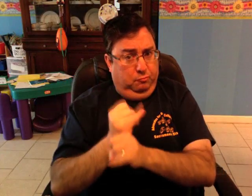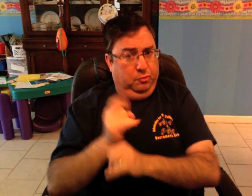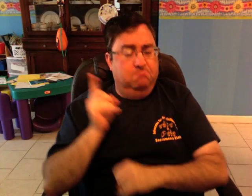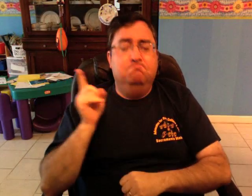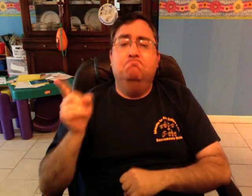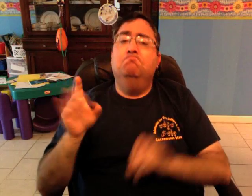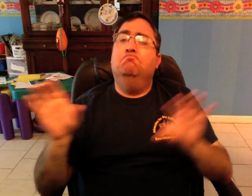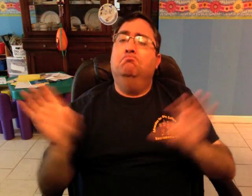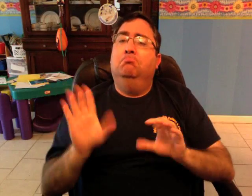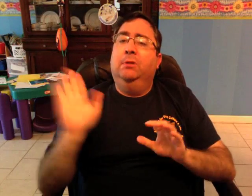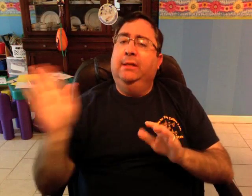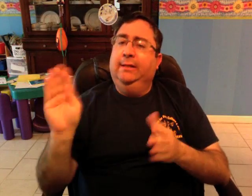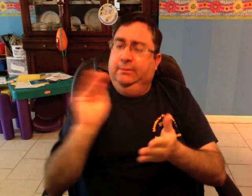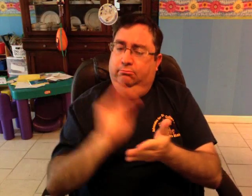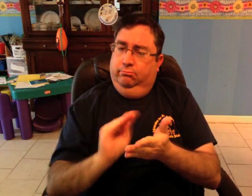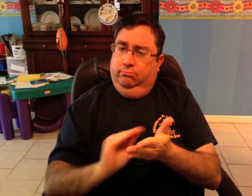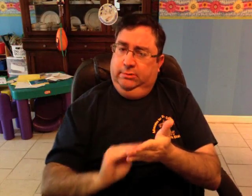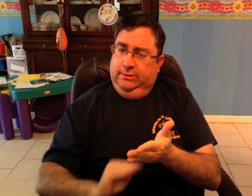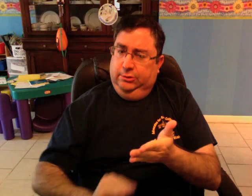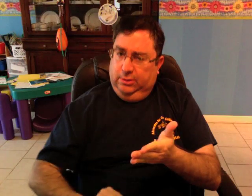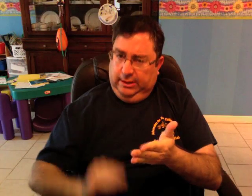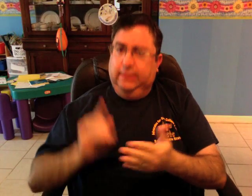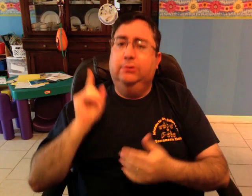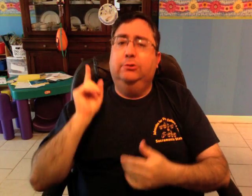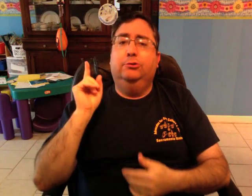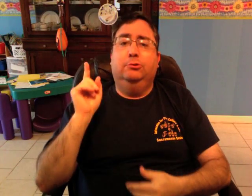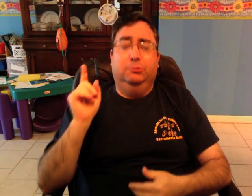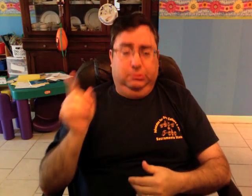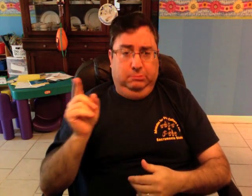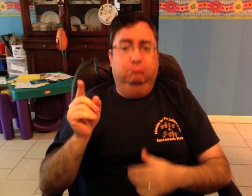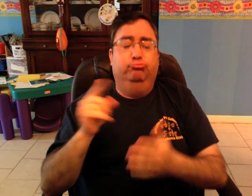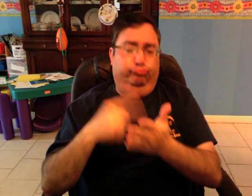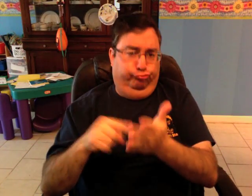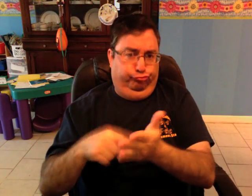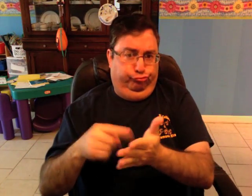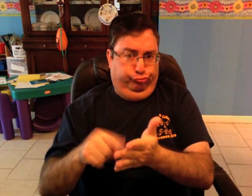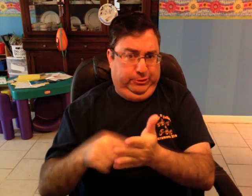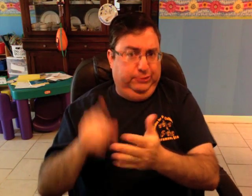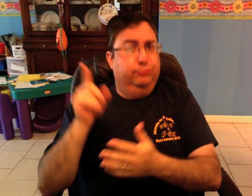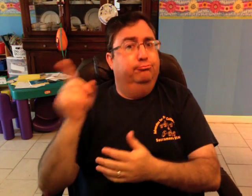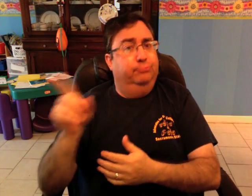did his dissertation research at ISD.